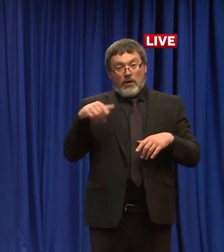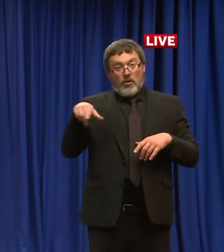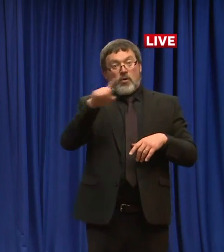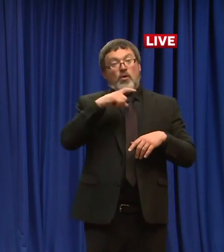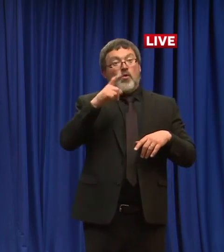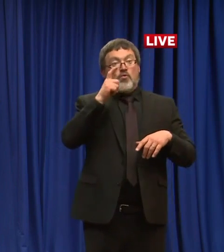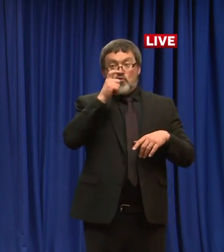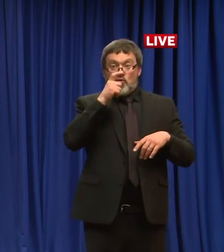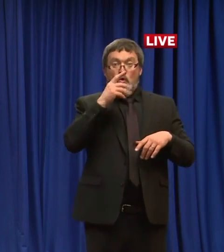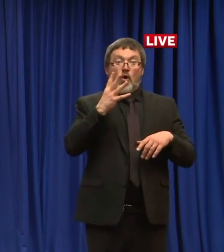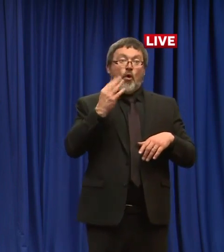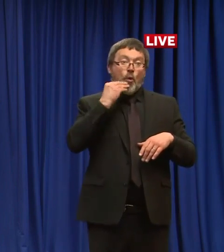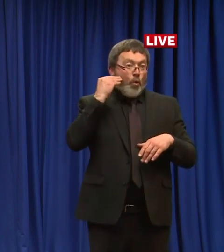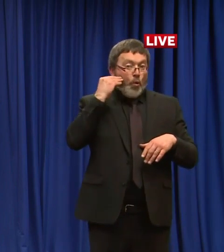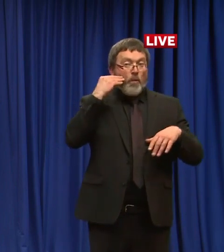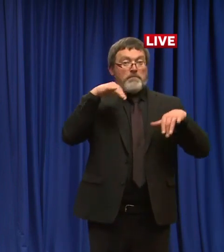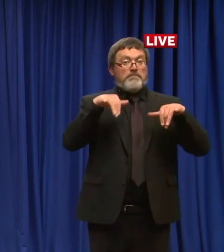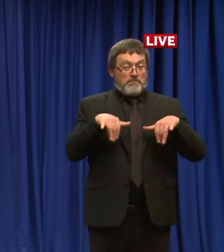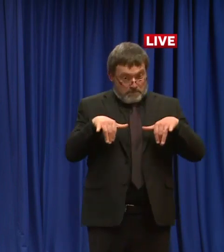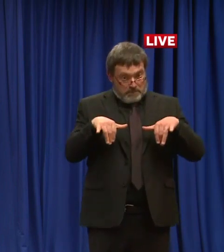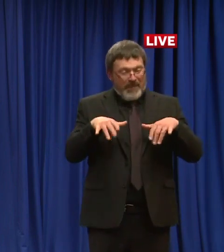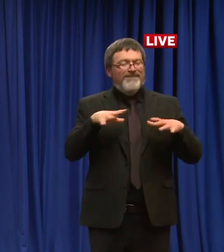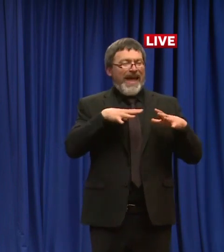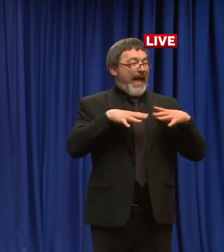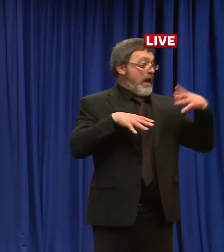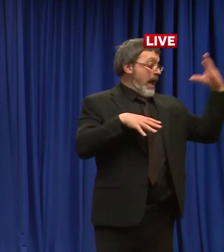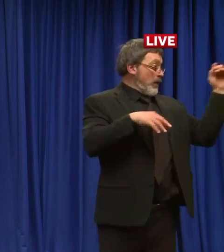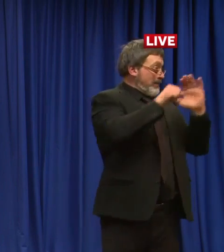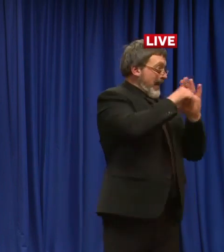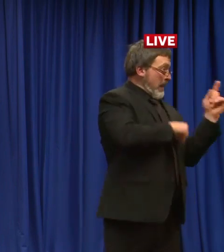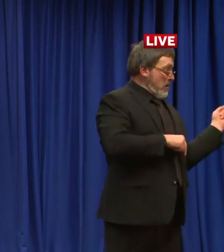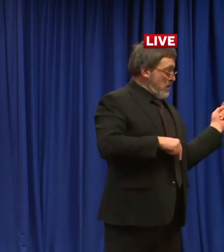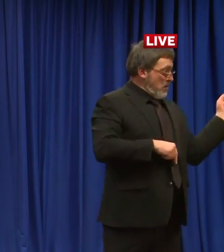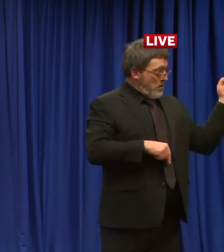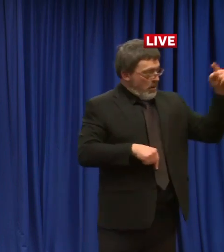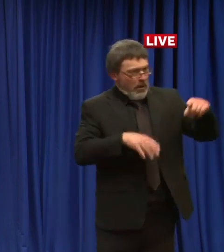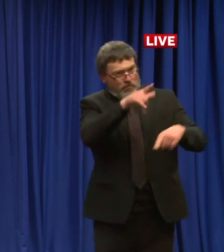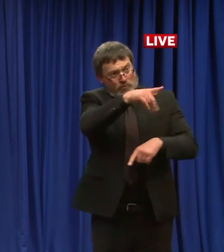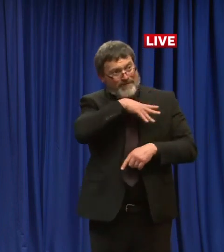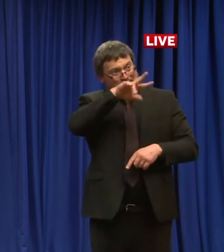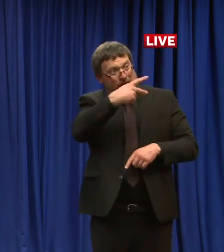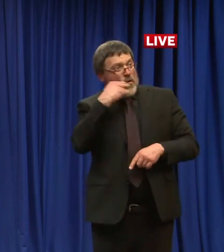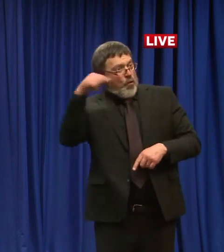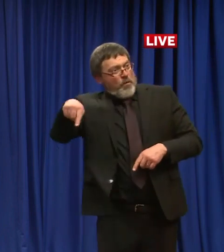IT SAYS THAT YOU ARE YOU KNOW, WE DO ASK YOU TO QUARANTINE FOR 14 DAYS.